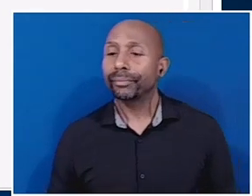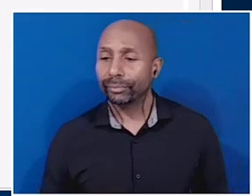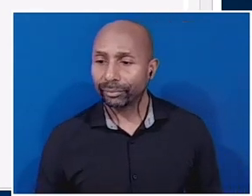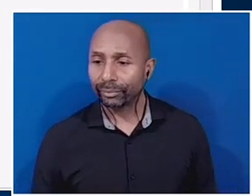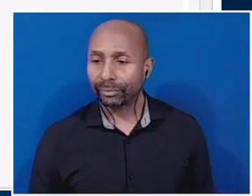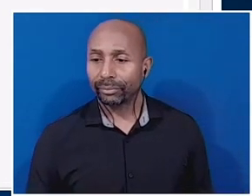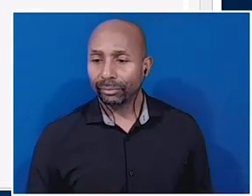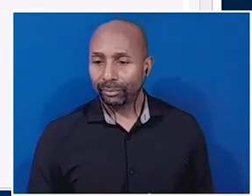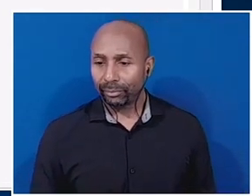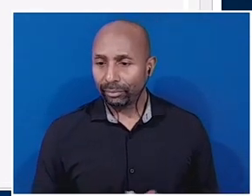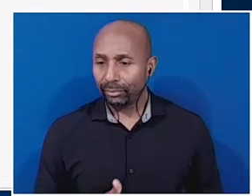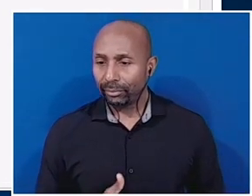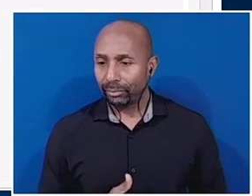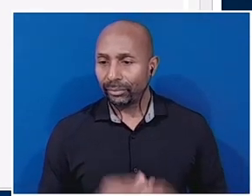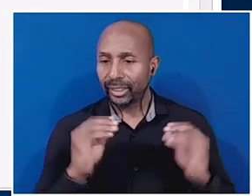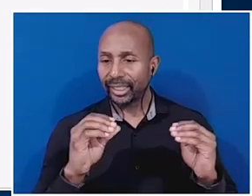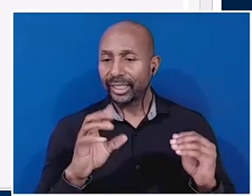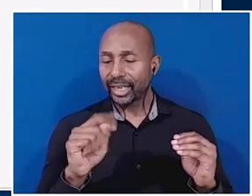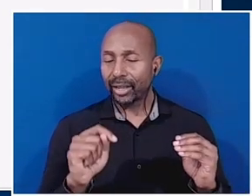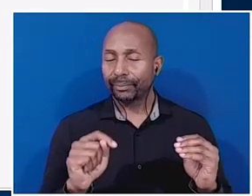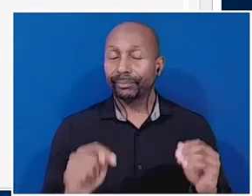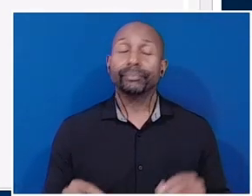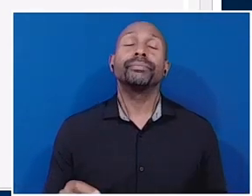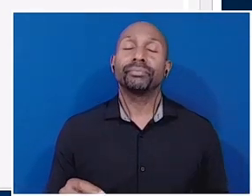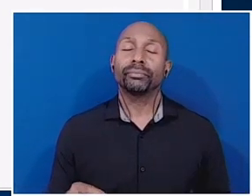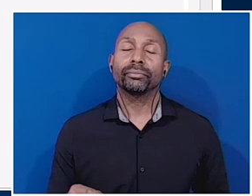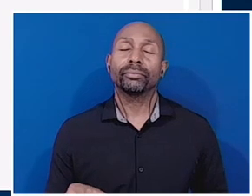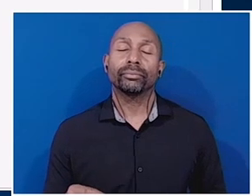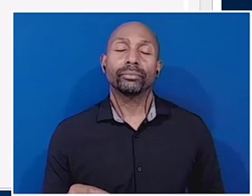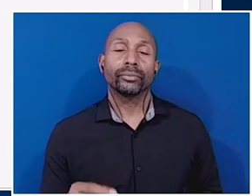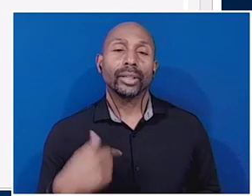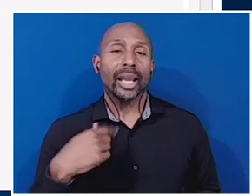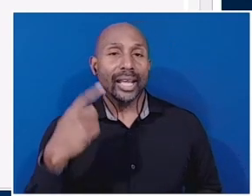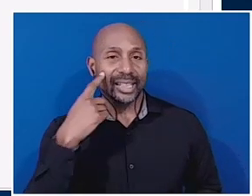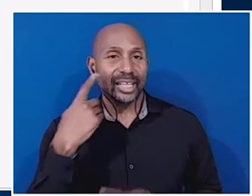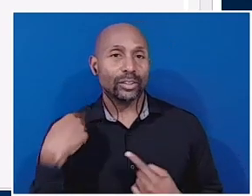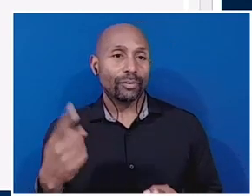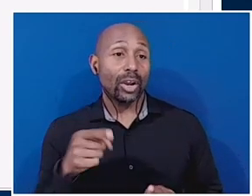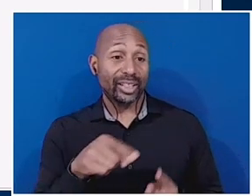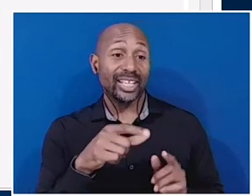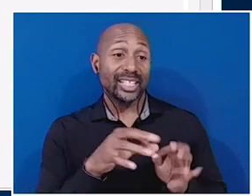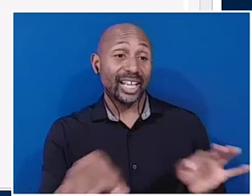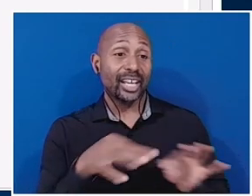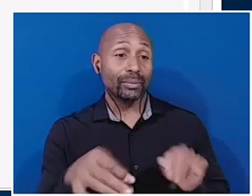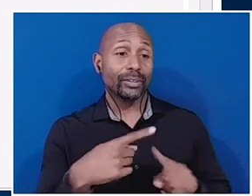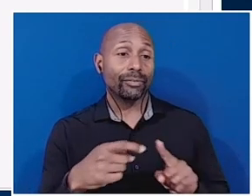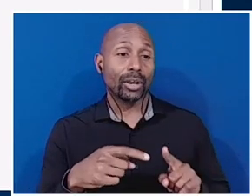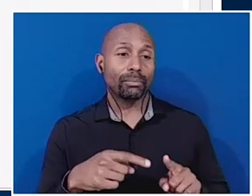reactionary teach outs that have been necessitated. So, as opposed to voluntary.